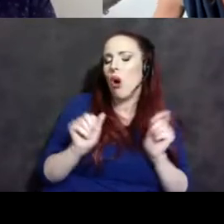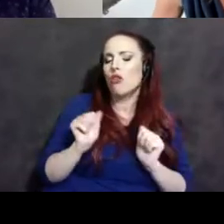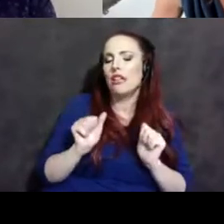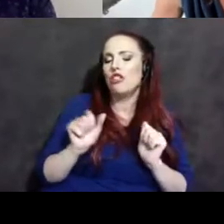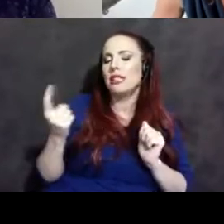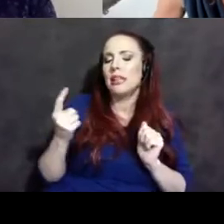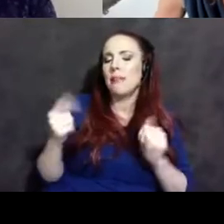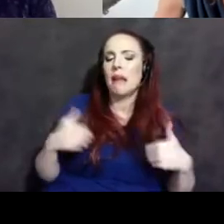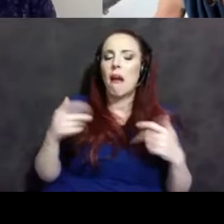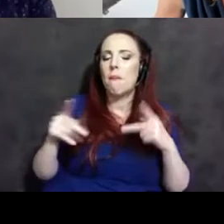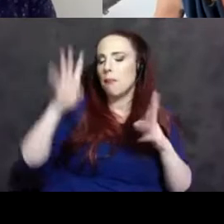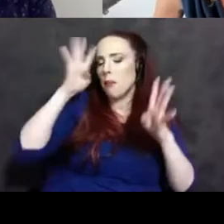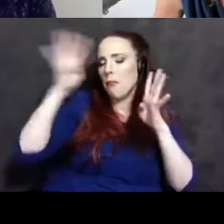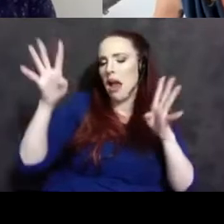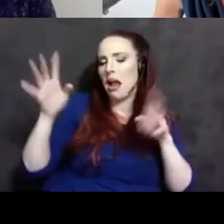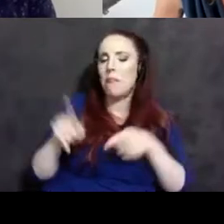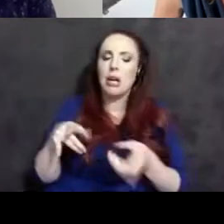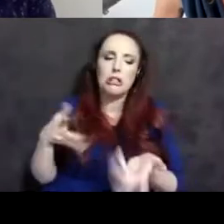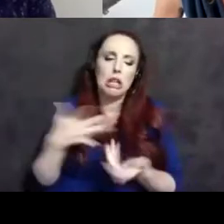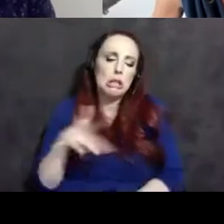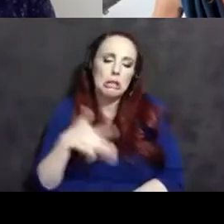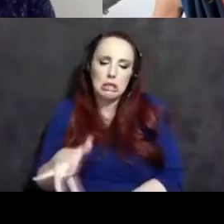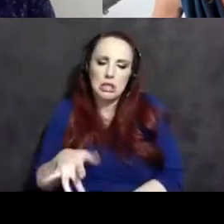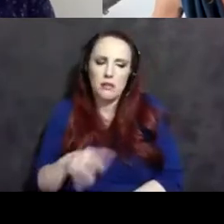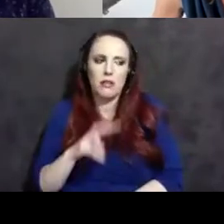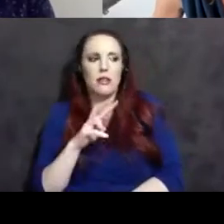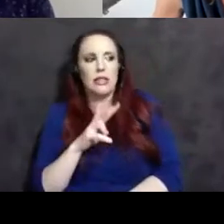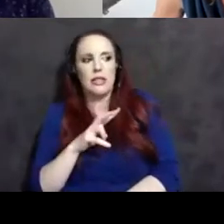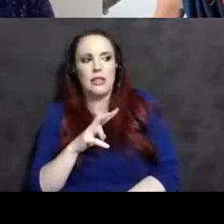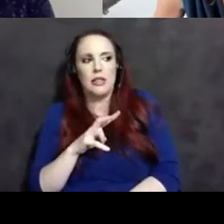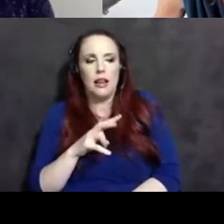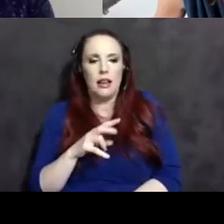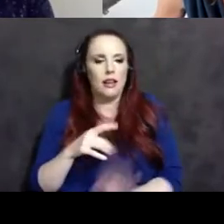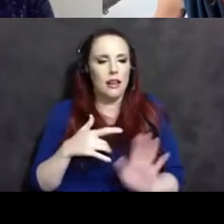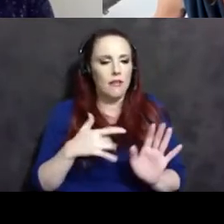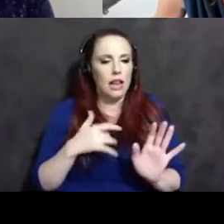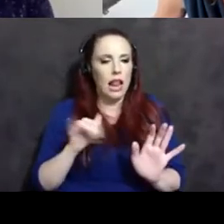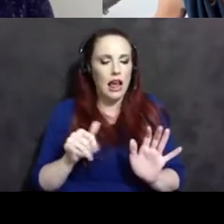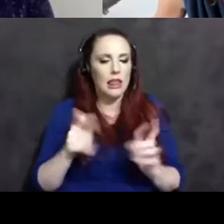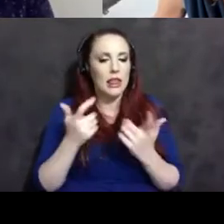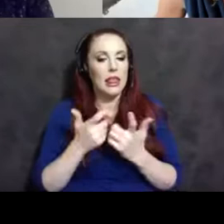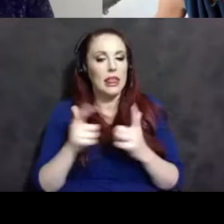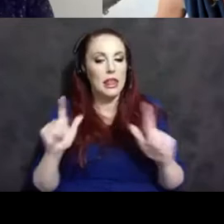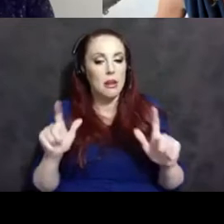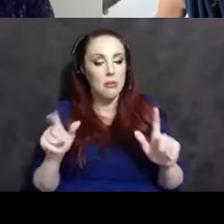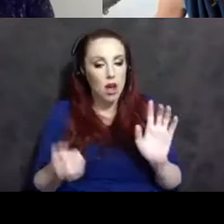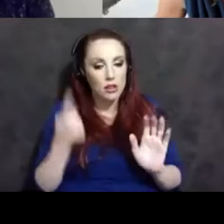And I think it's partly that the liberal understanding of violence is very physical, very material,